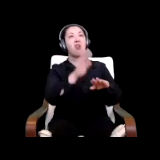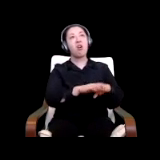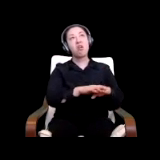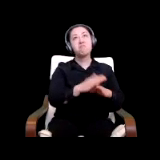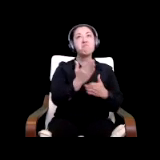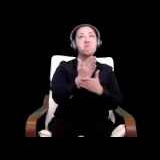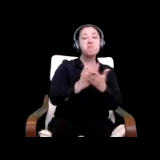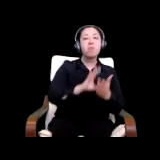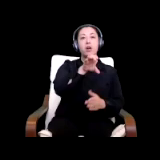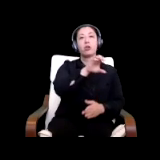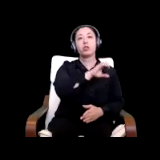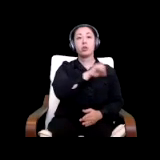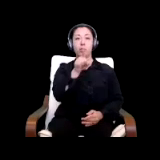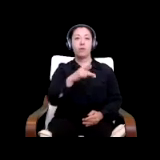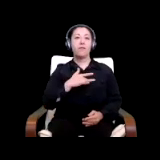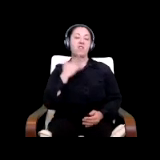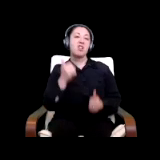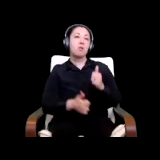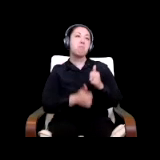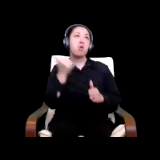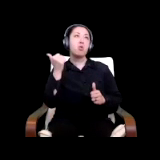are most relevant to the student.